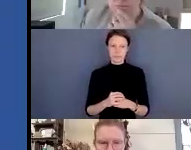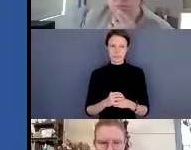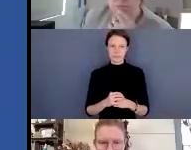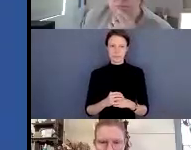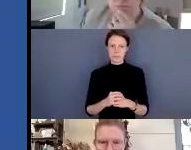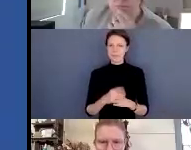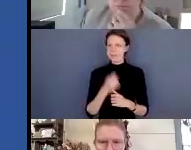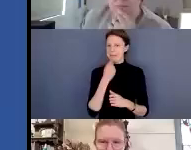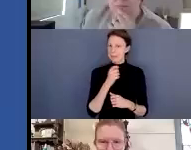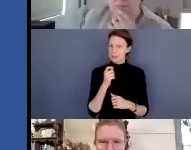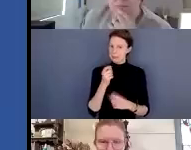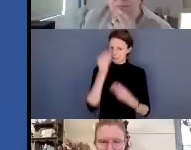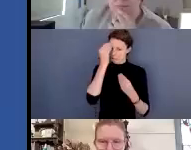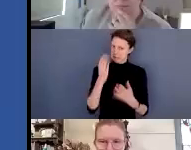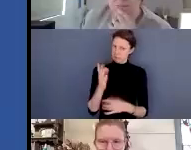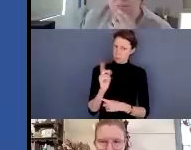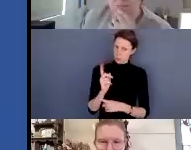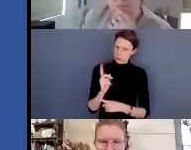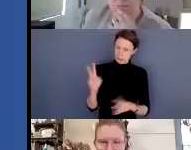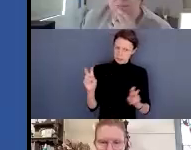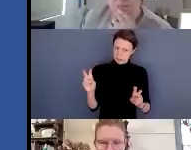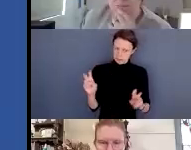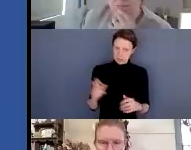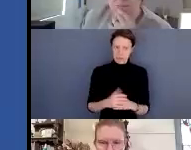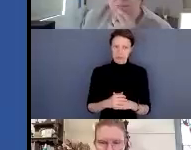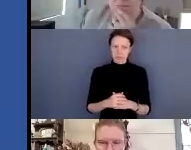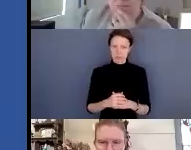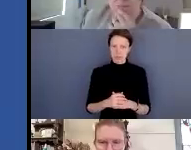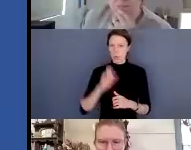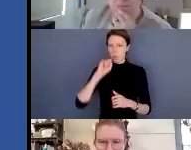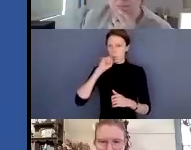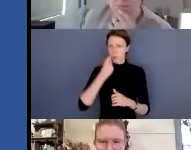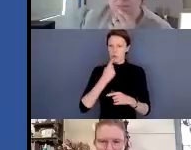I'm obviously going to be stepping us through some of the challenges we face as advocates,